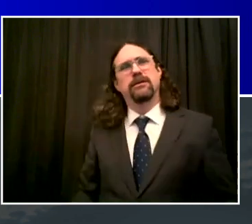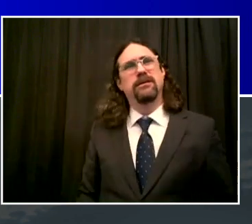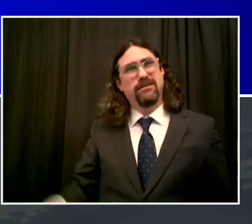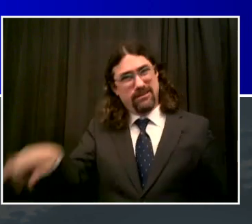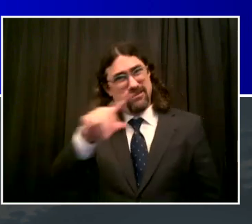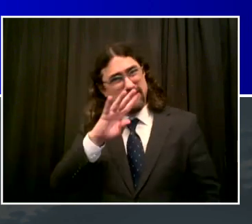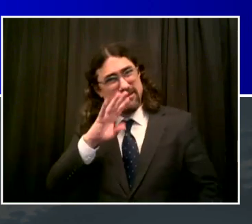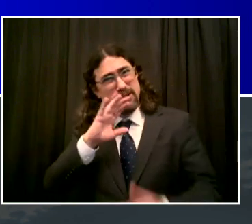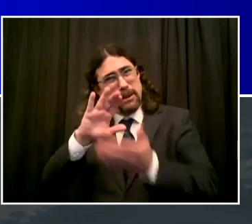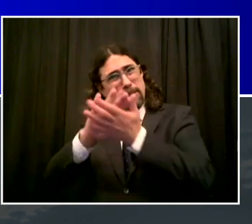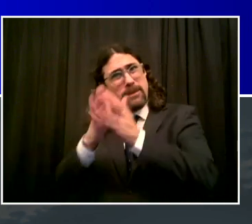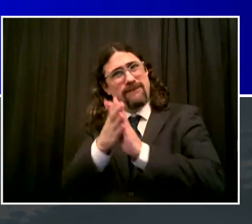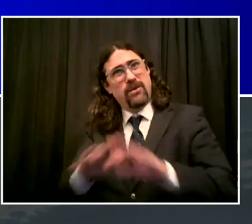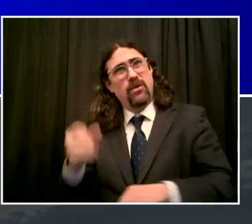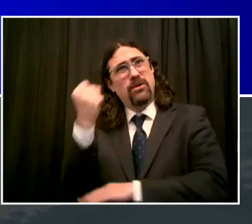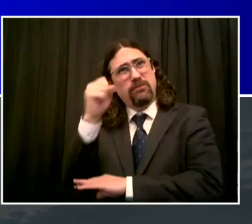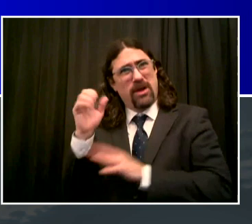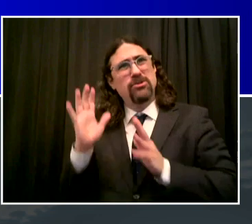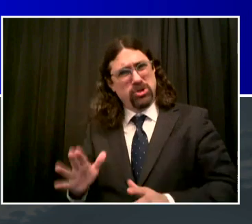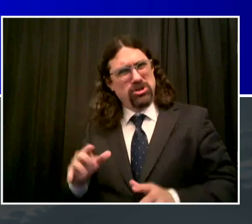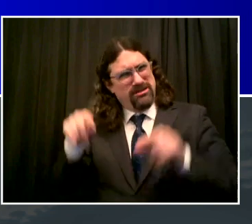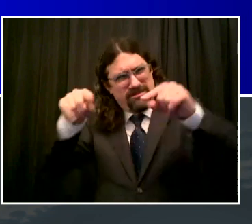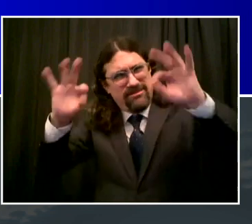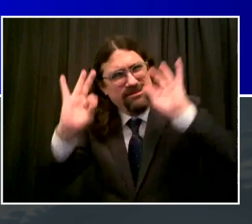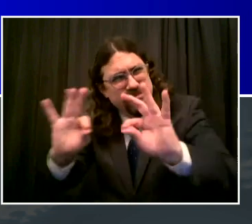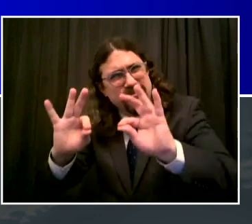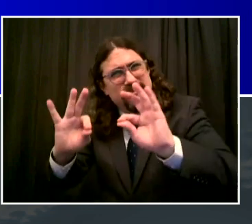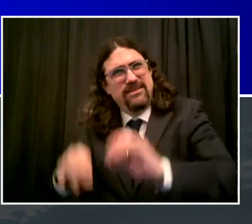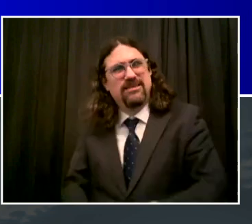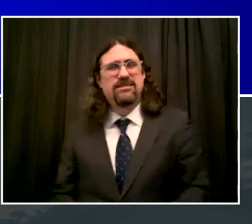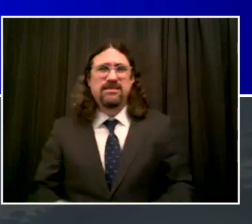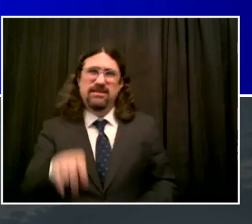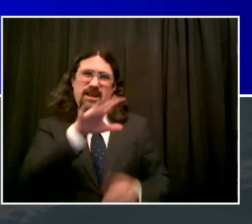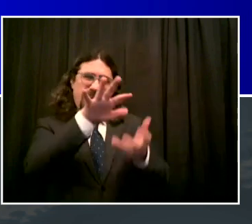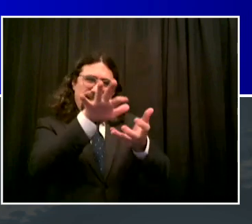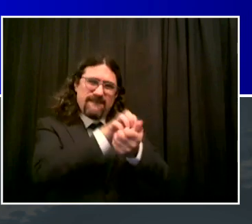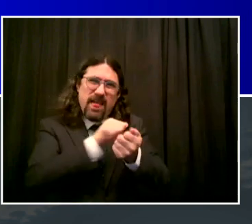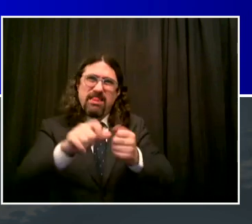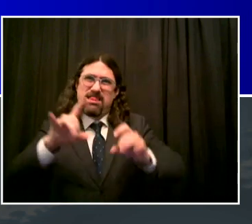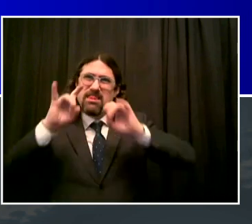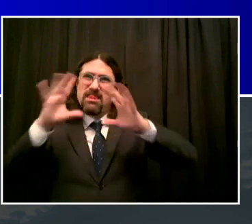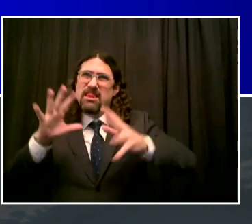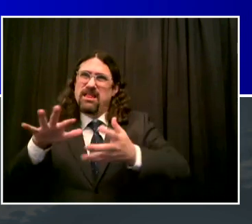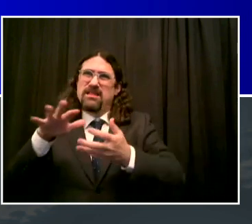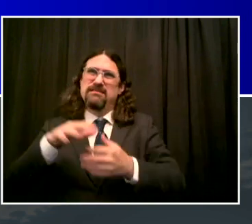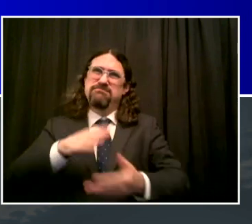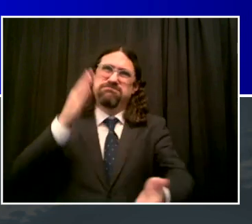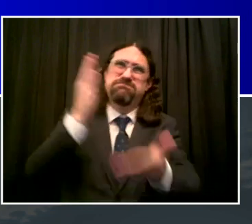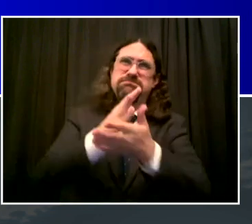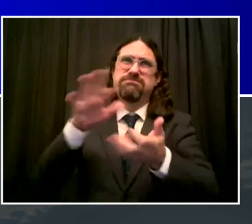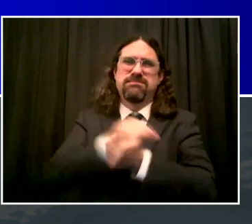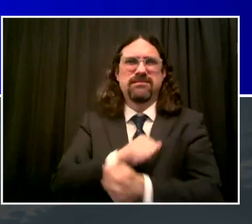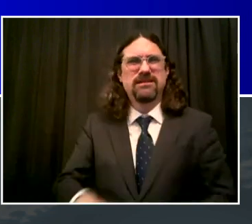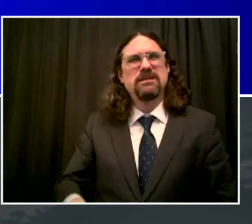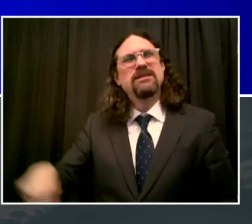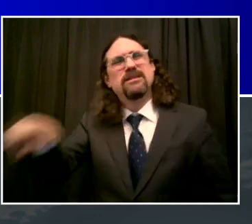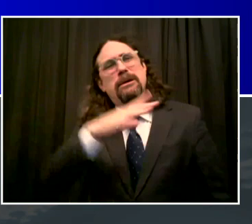SAY AM ENAND WE WILL WORK TOGETHER TO ACHIEVE THOSE CHANGES. IF OYWILL NOT